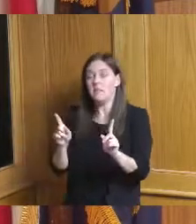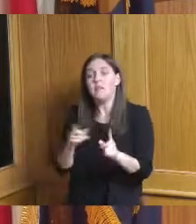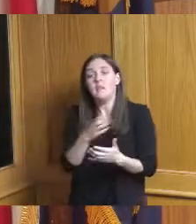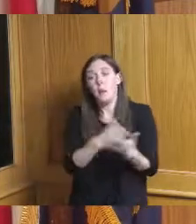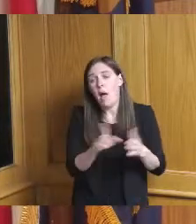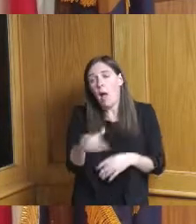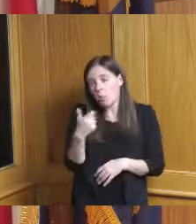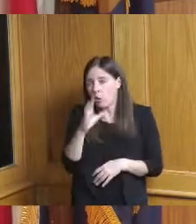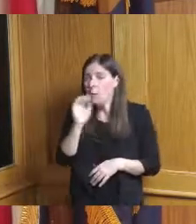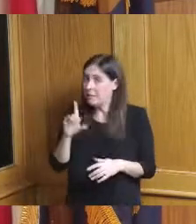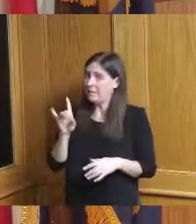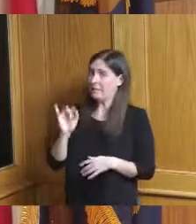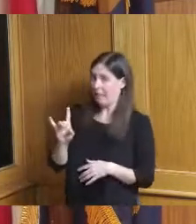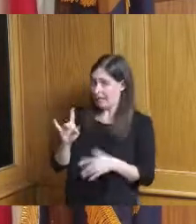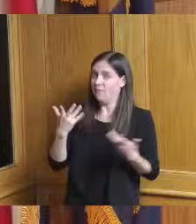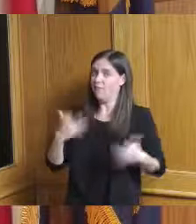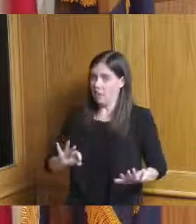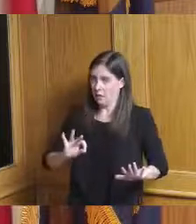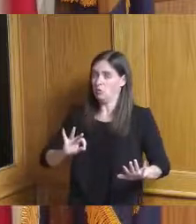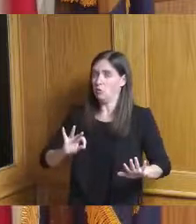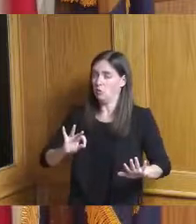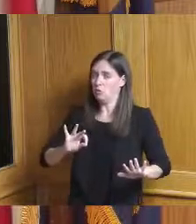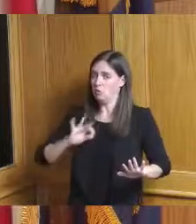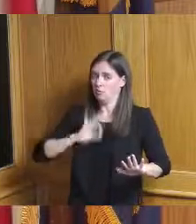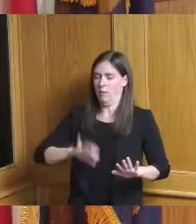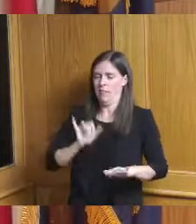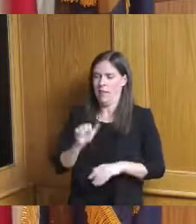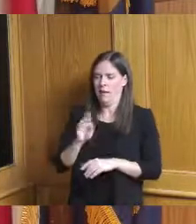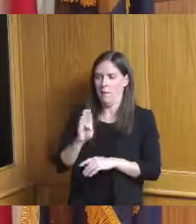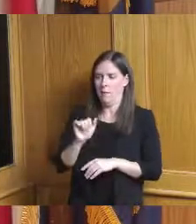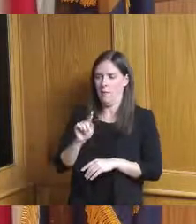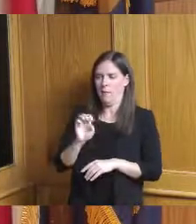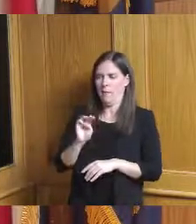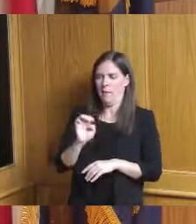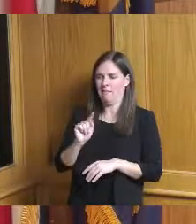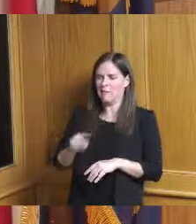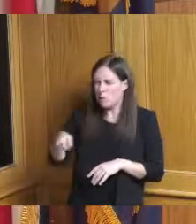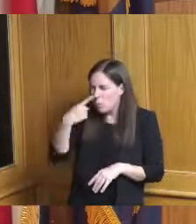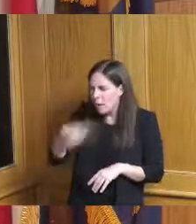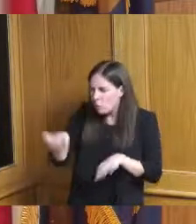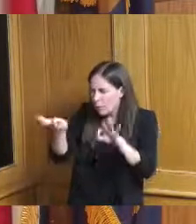they're there's a reason can you just maybe clarify what that means what that is walk